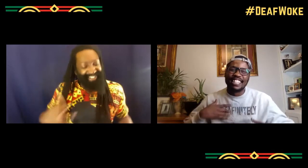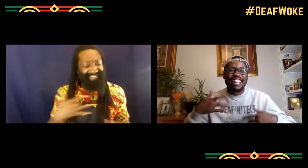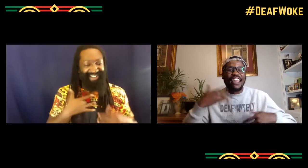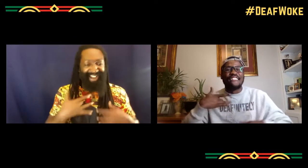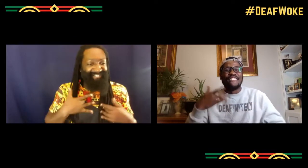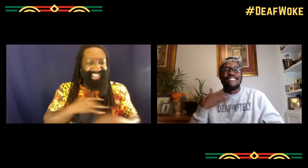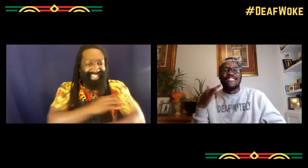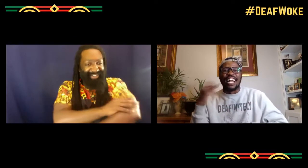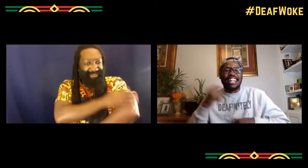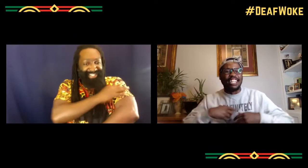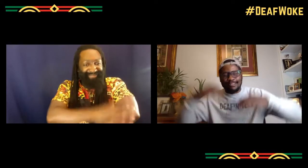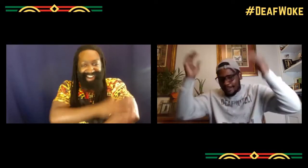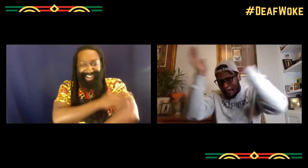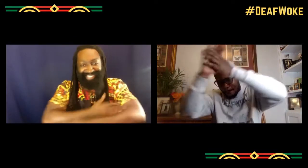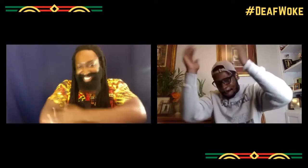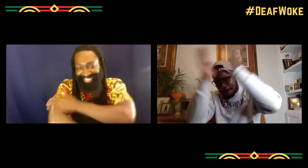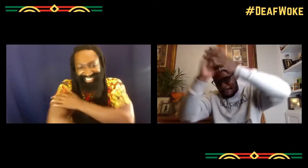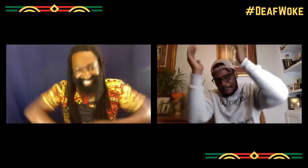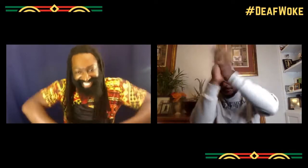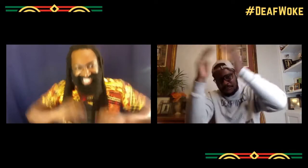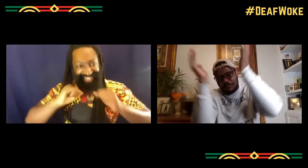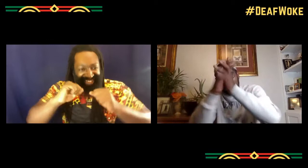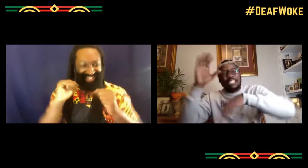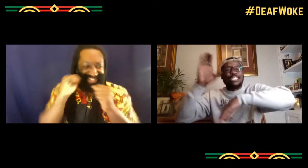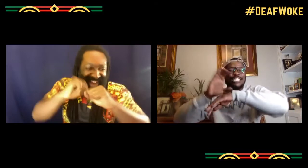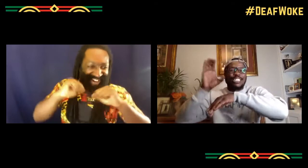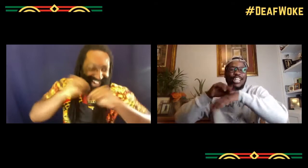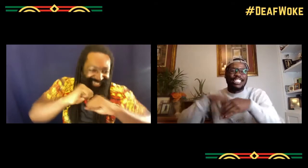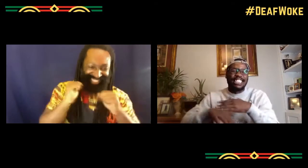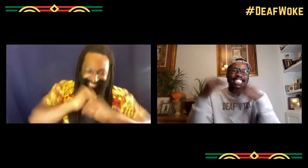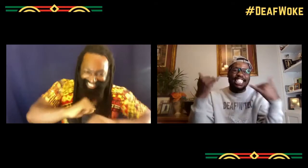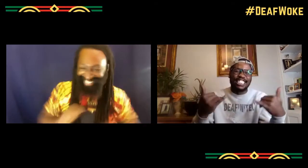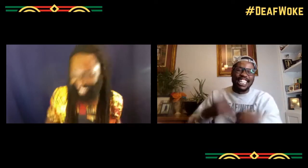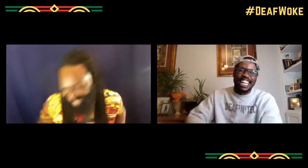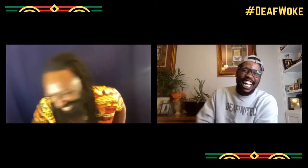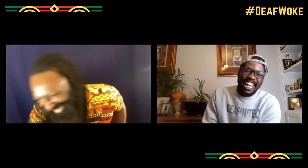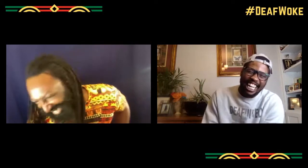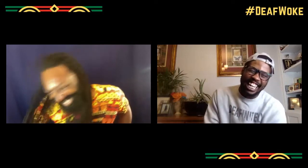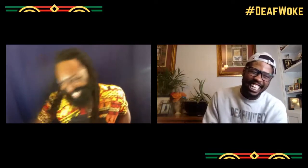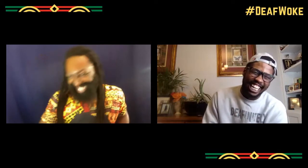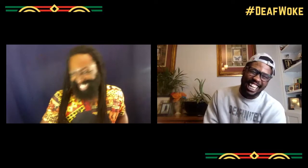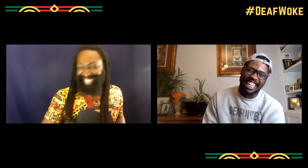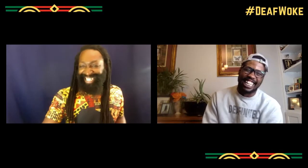Oh, okay. Oh, I got the spirit. Man, I feel it up in here, all right!